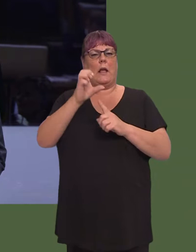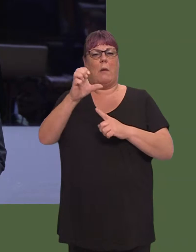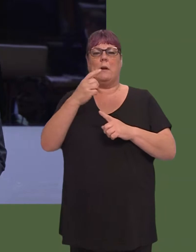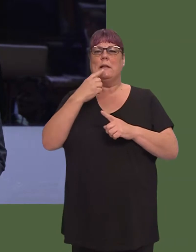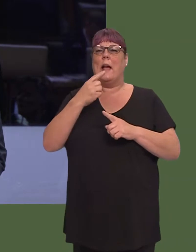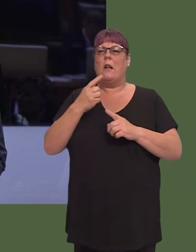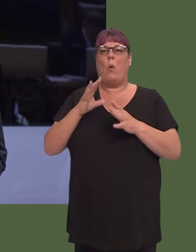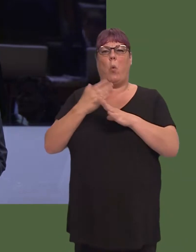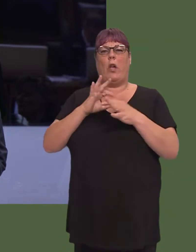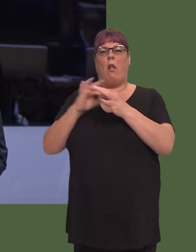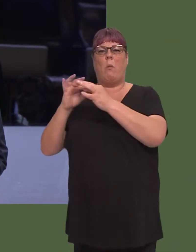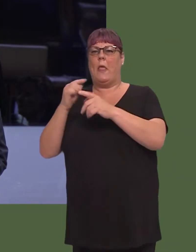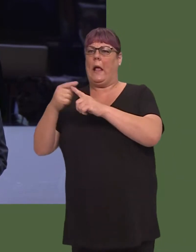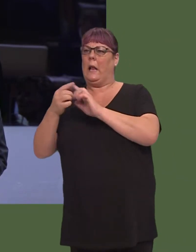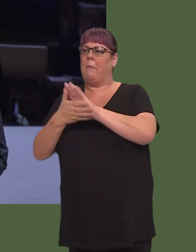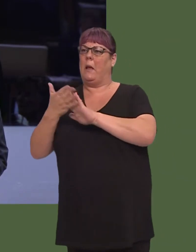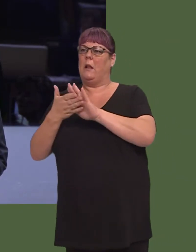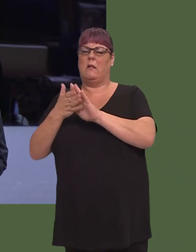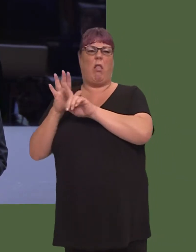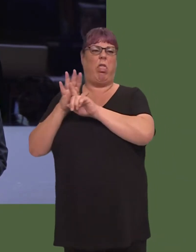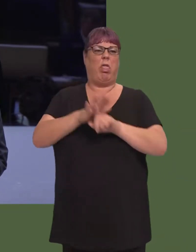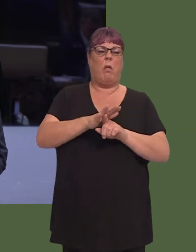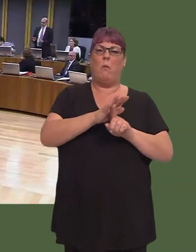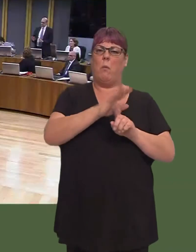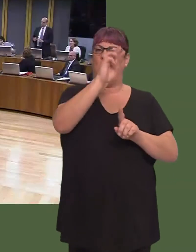Bae Abertawe? OAQ52649 Carwyn Jones AM: The four local authorities